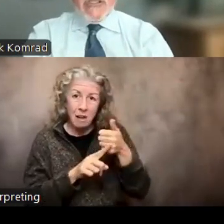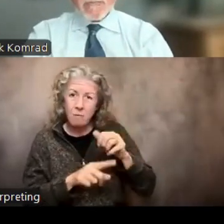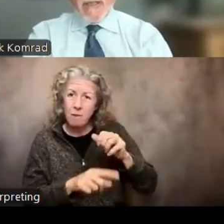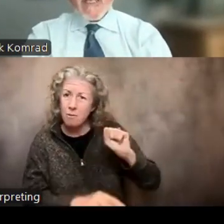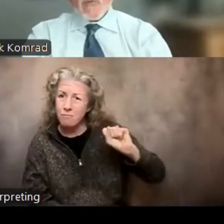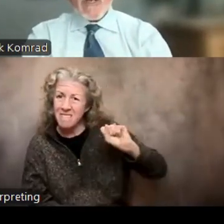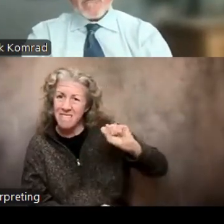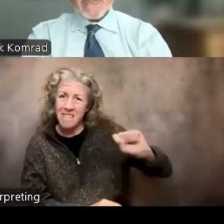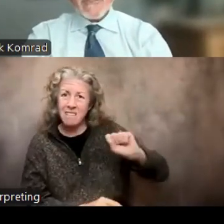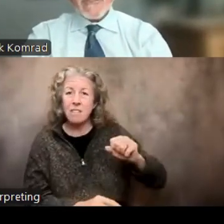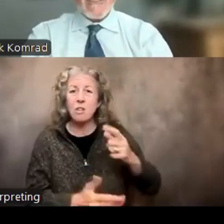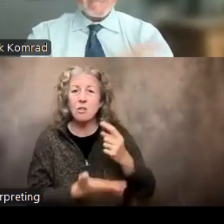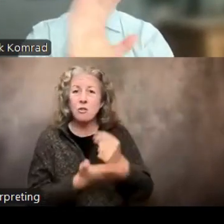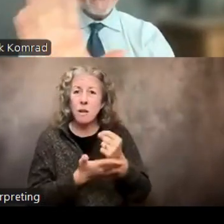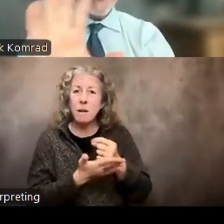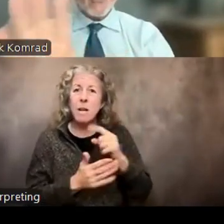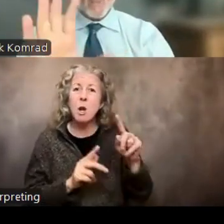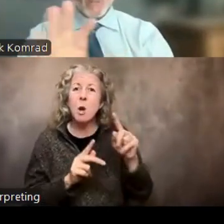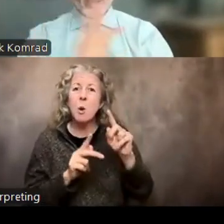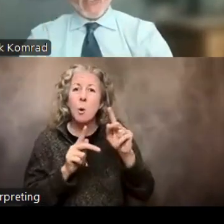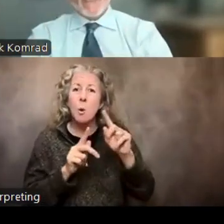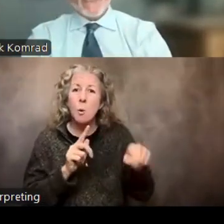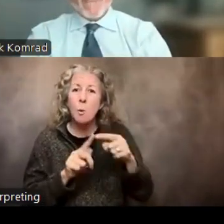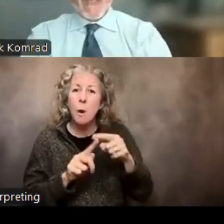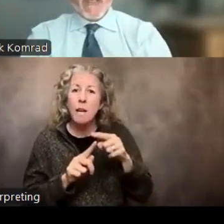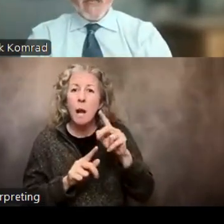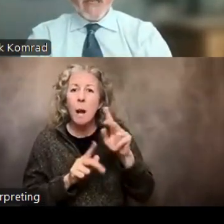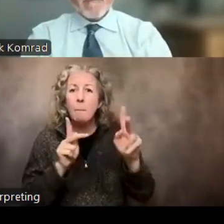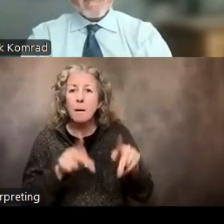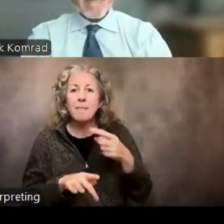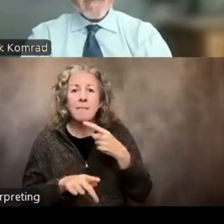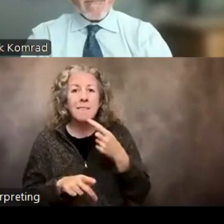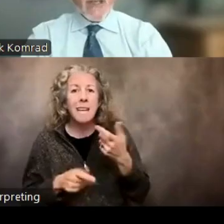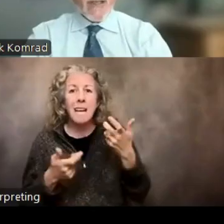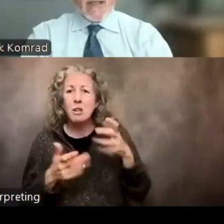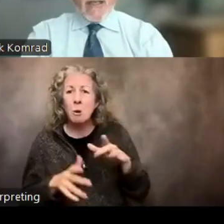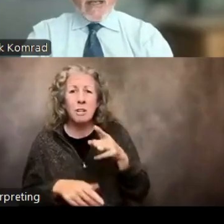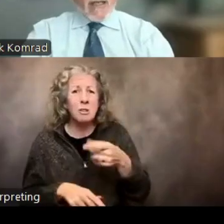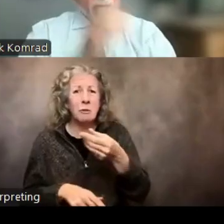speaking when a person says, I don't want you to feed me. With